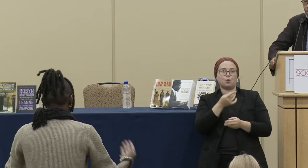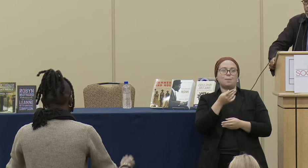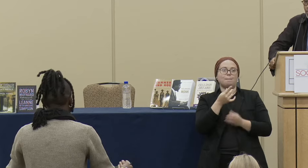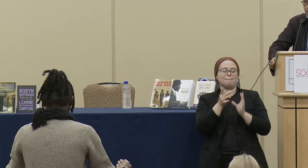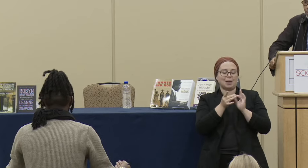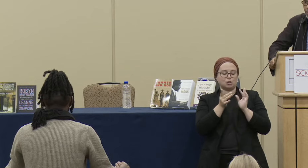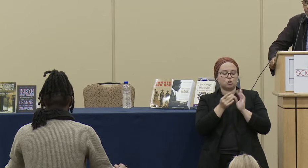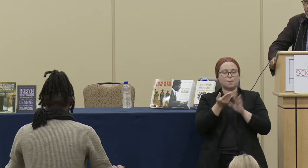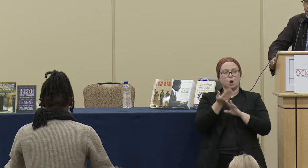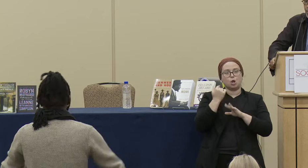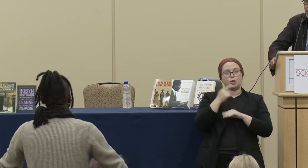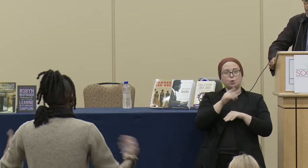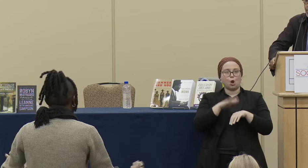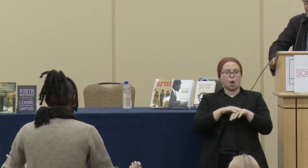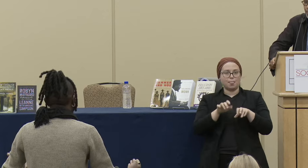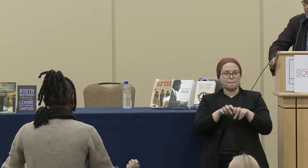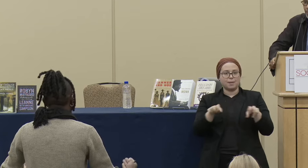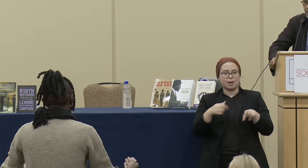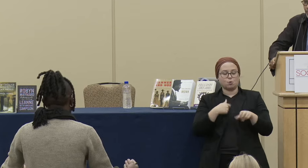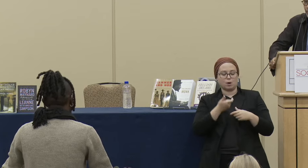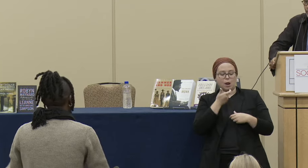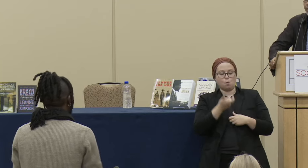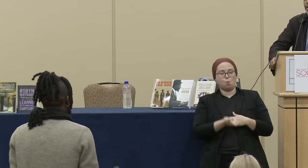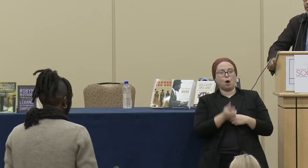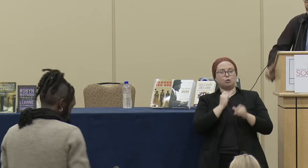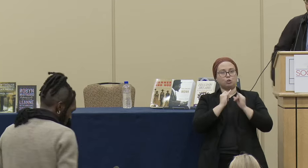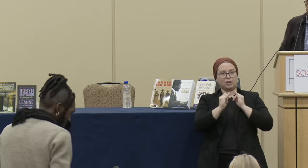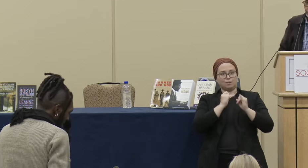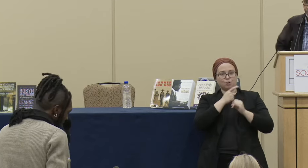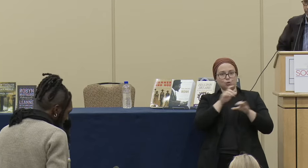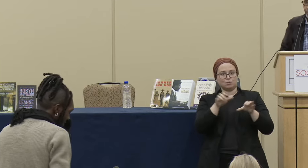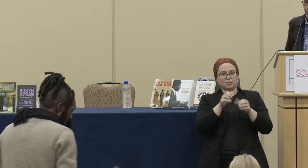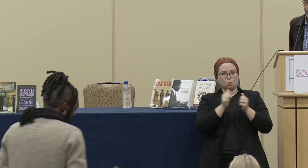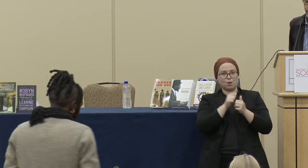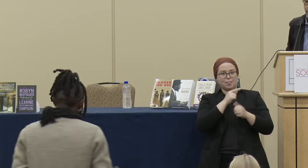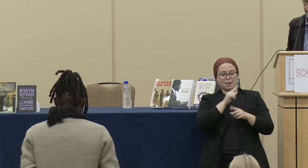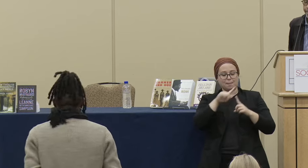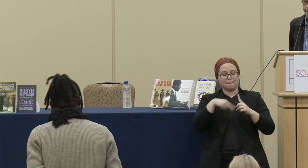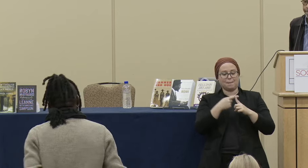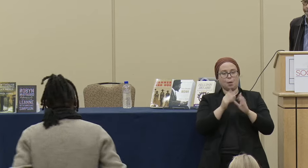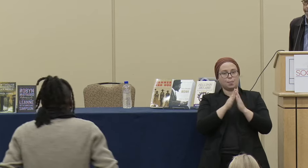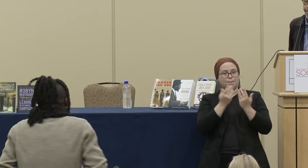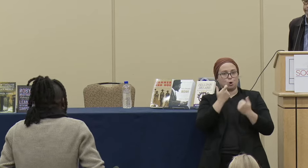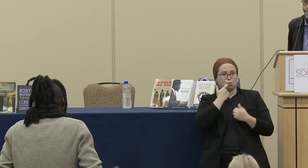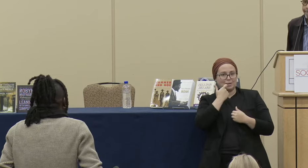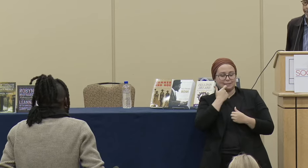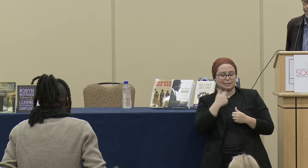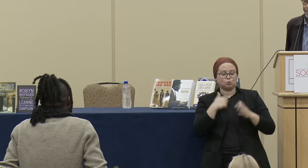reparations, the most recent book I read, and you mentioned him earlier and were in the panel, and I watched an